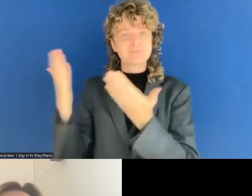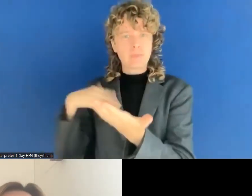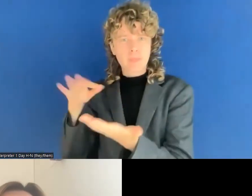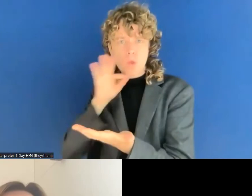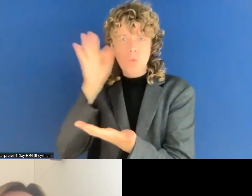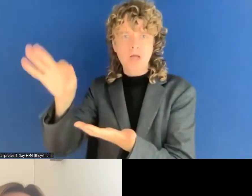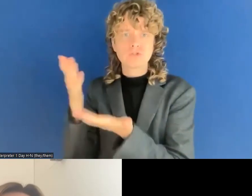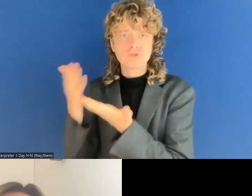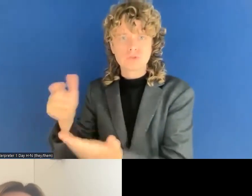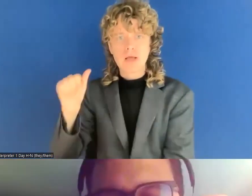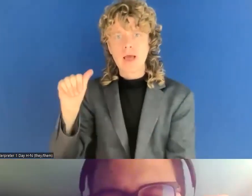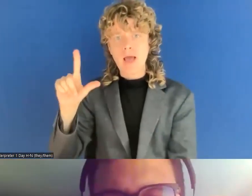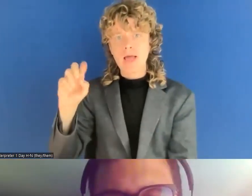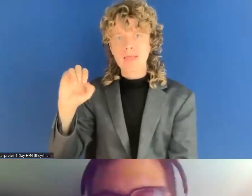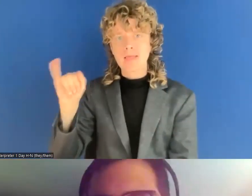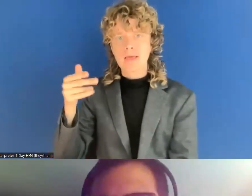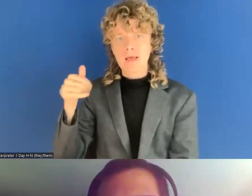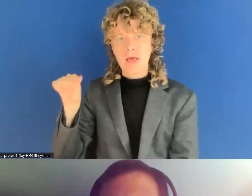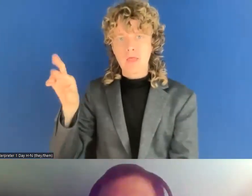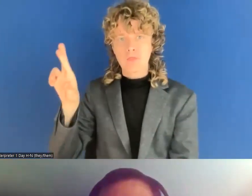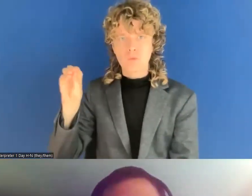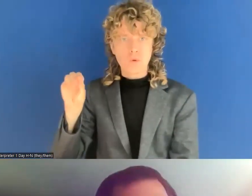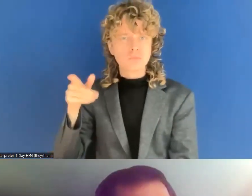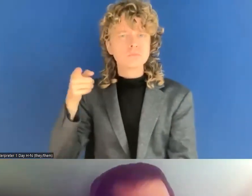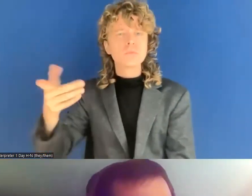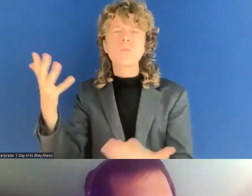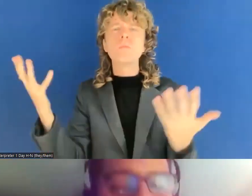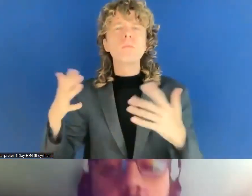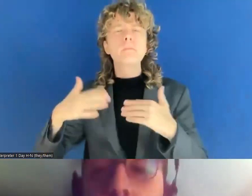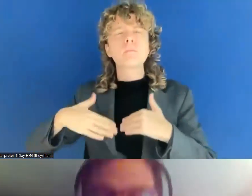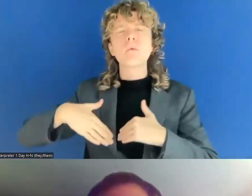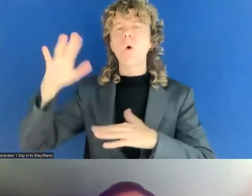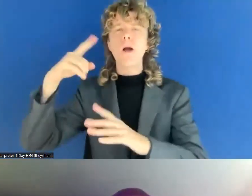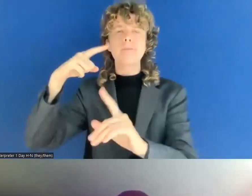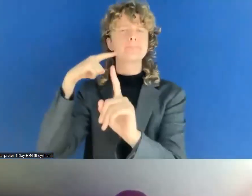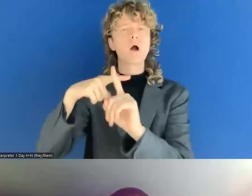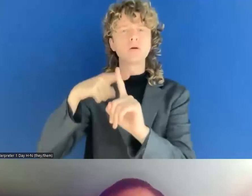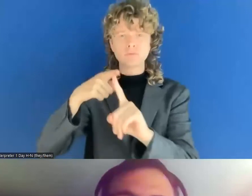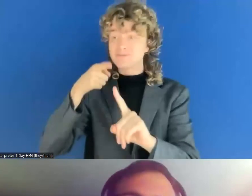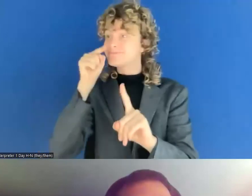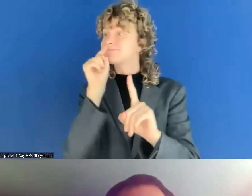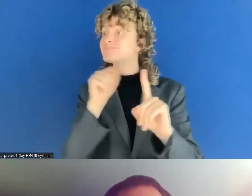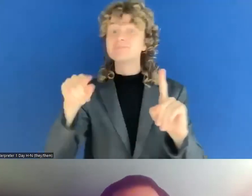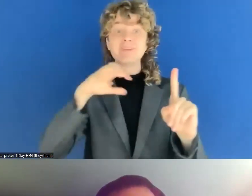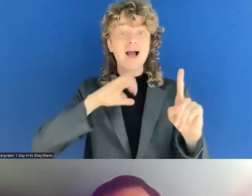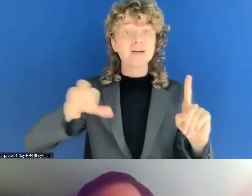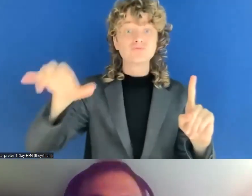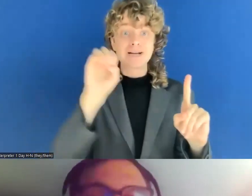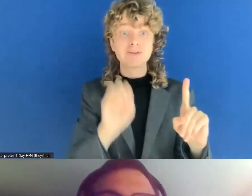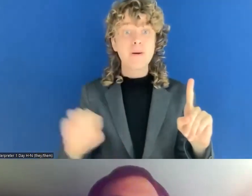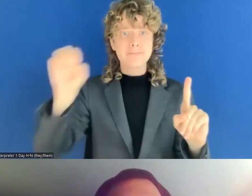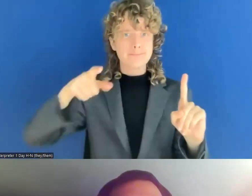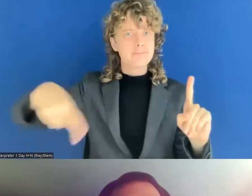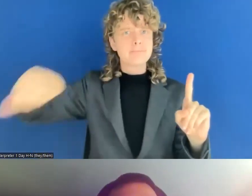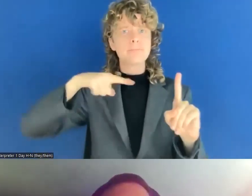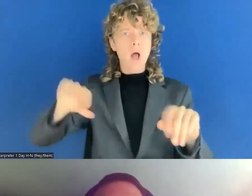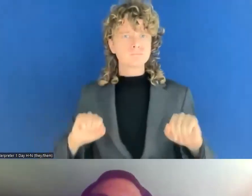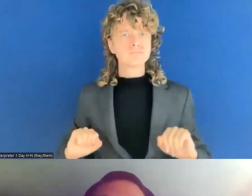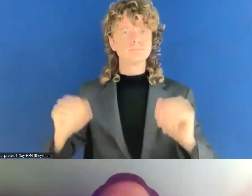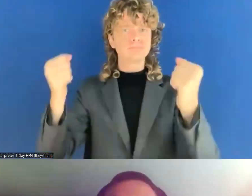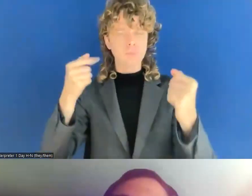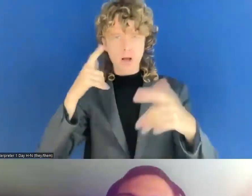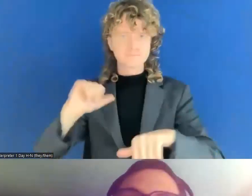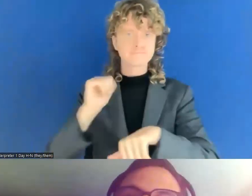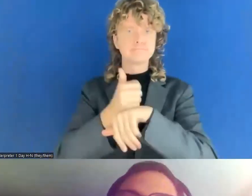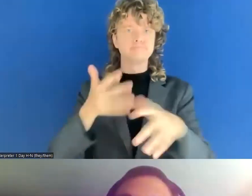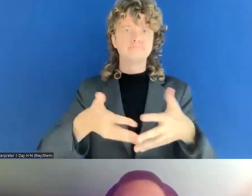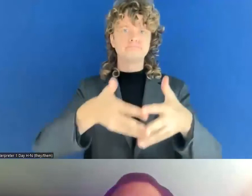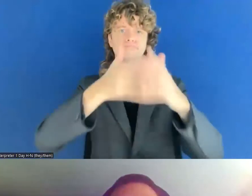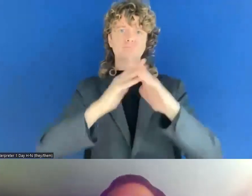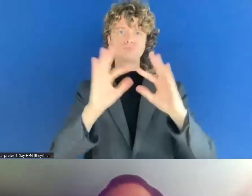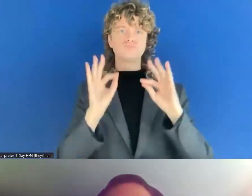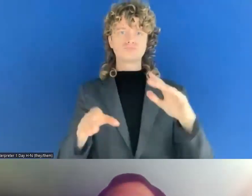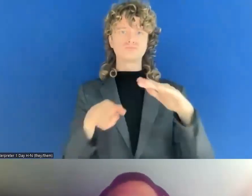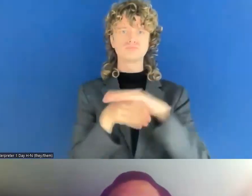say is the most positive thing that Member States are doing with regards to implementation of the WAD? One thing so we can have more questions answered.